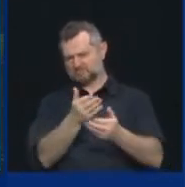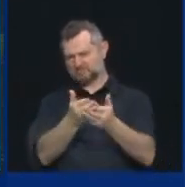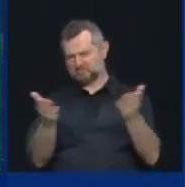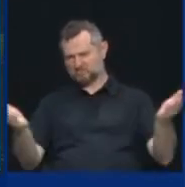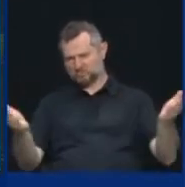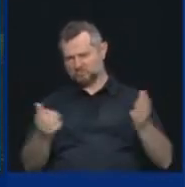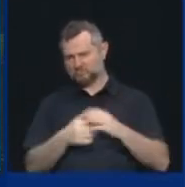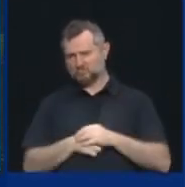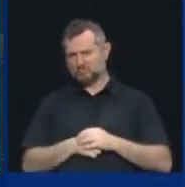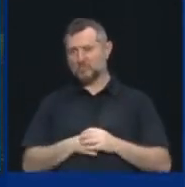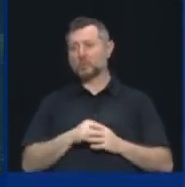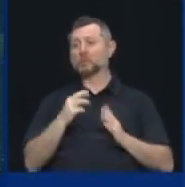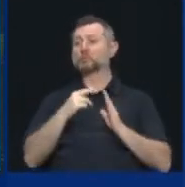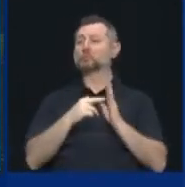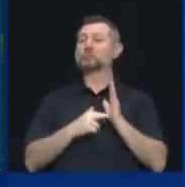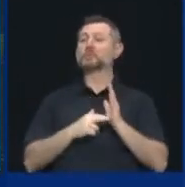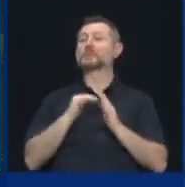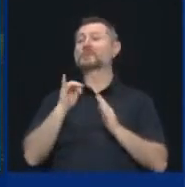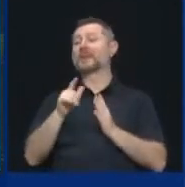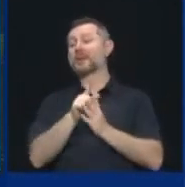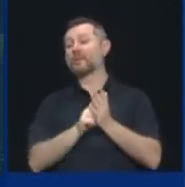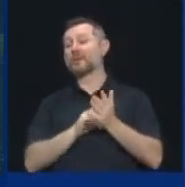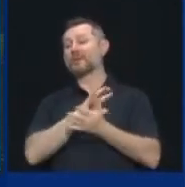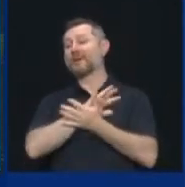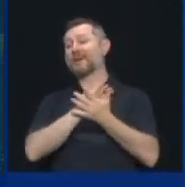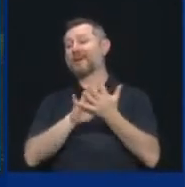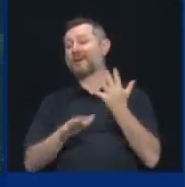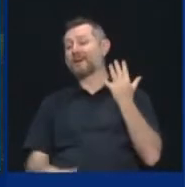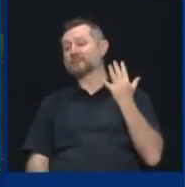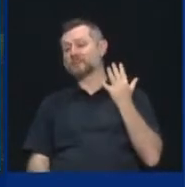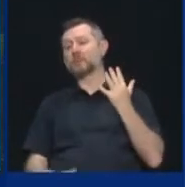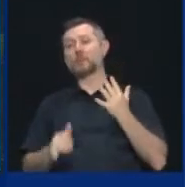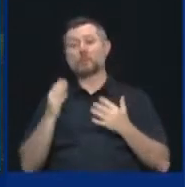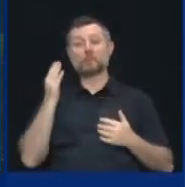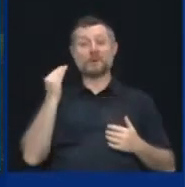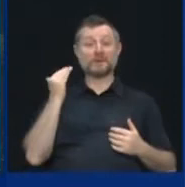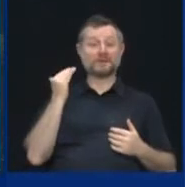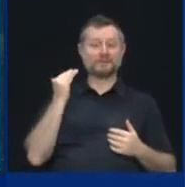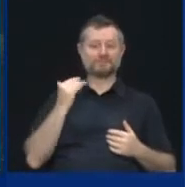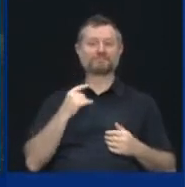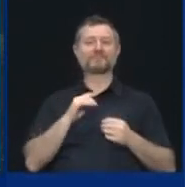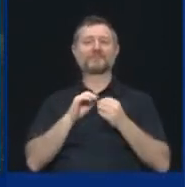THE CAMERA AND SAY THIS MAKES SENSE FOR THE FOLLOWING REASONS.